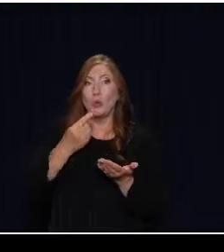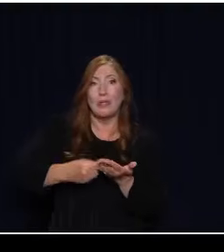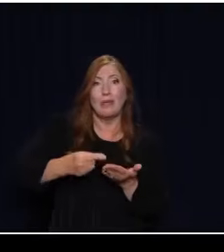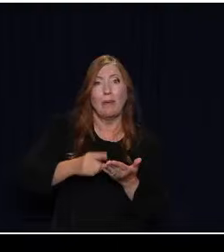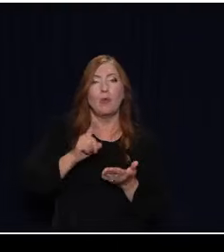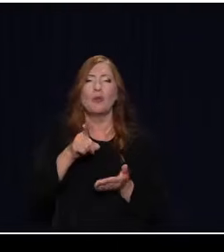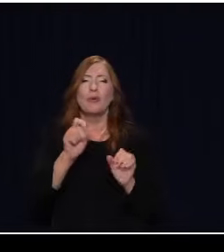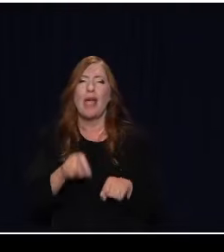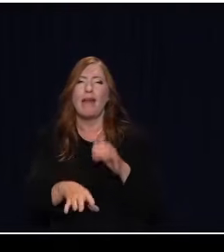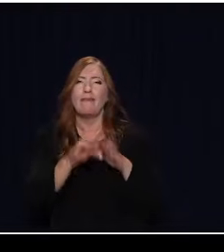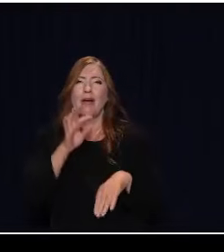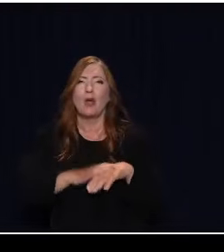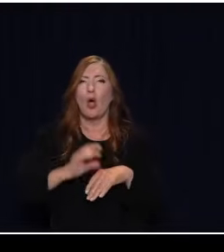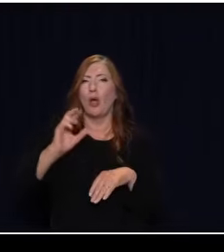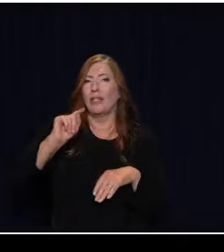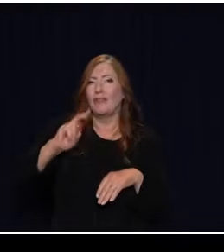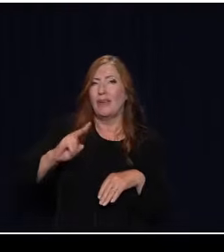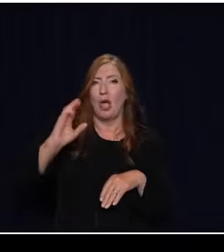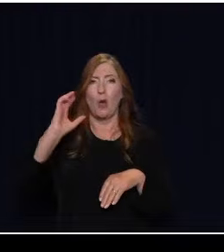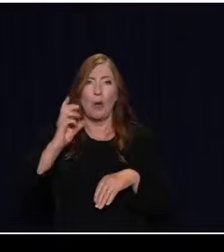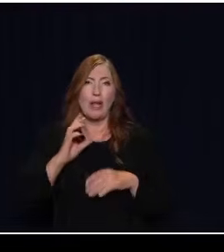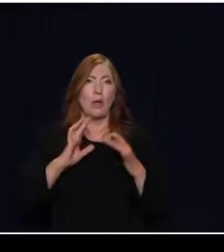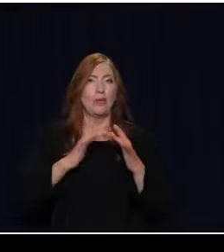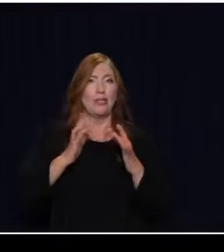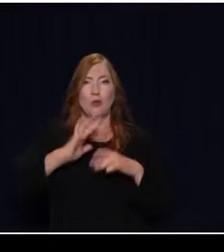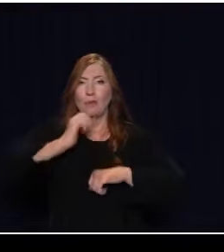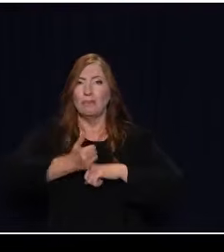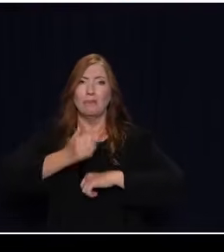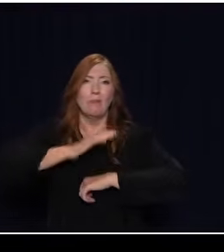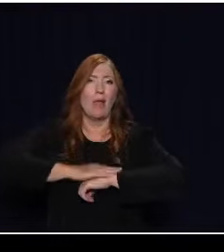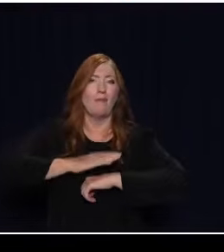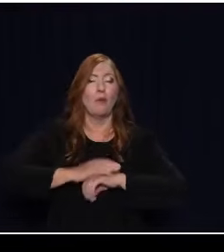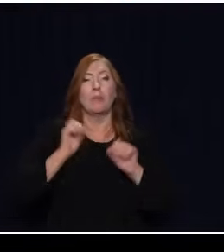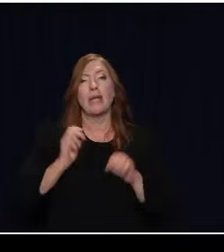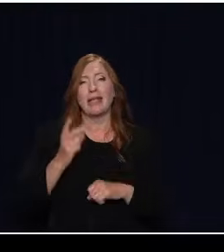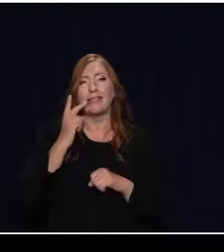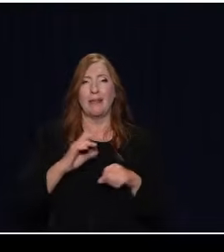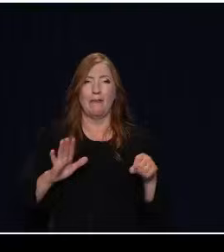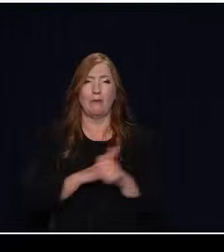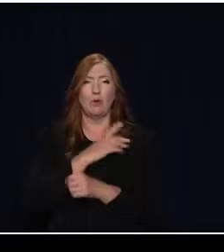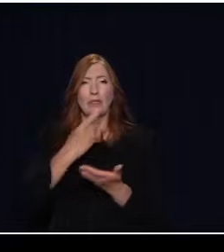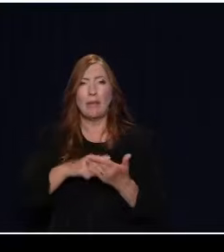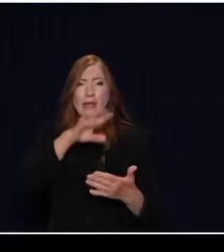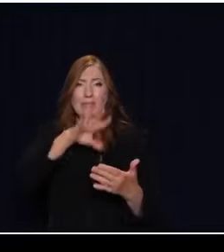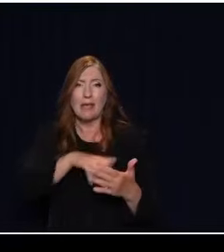AZMEDIA.ORG TO SEE A LIST OF EVERY LOCAL MEDIA PARTNER AND